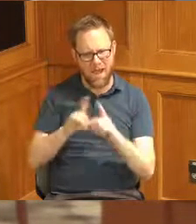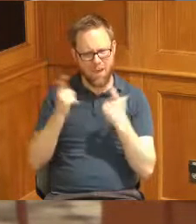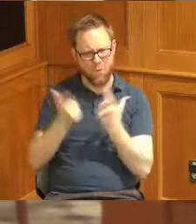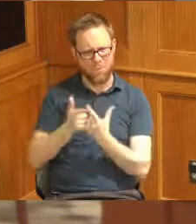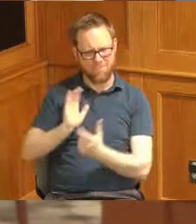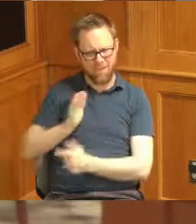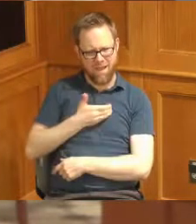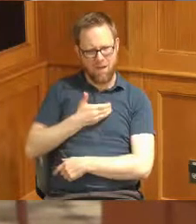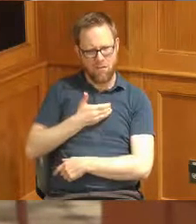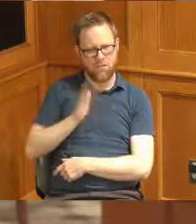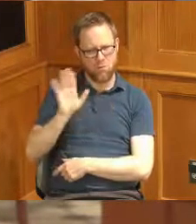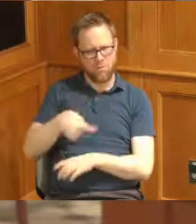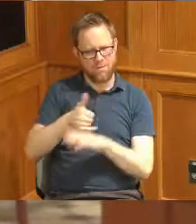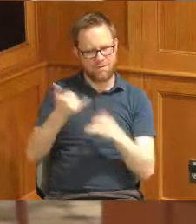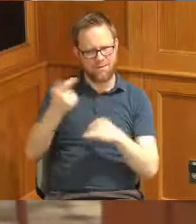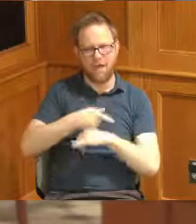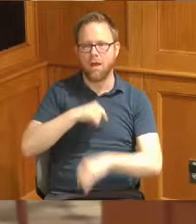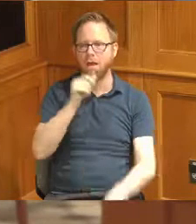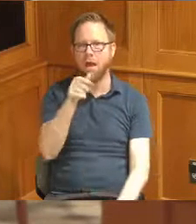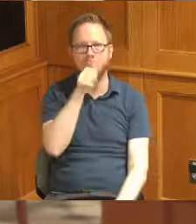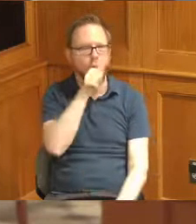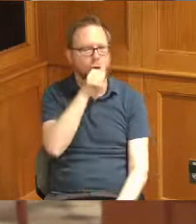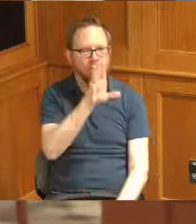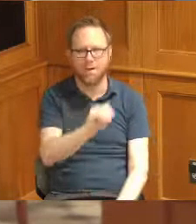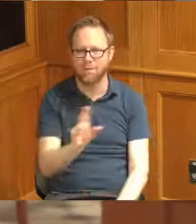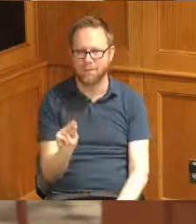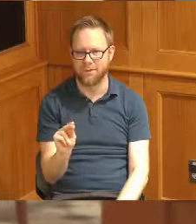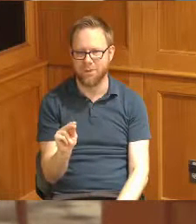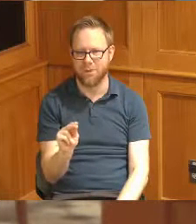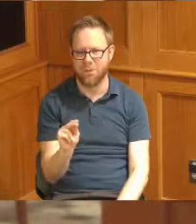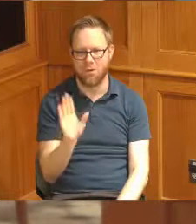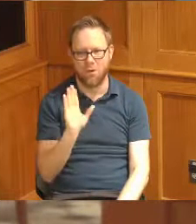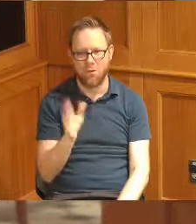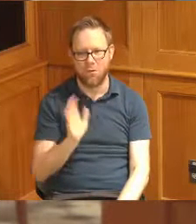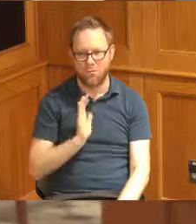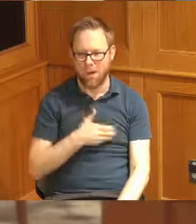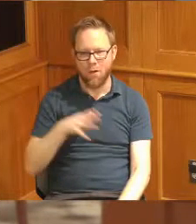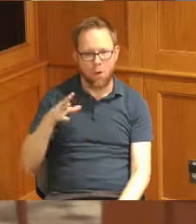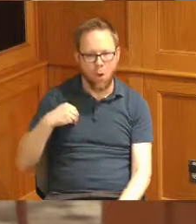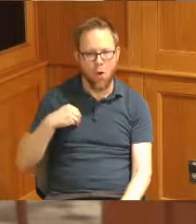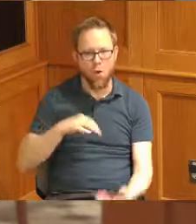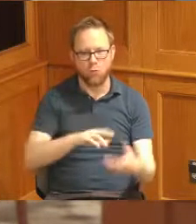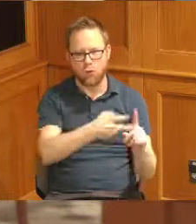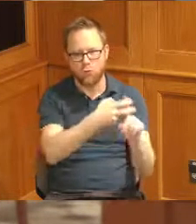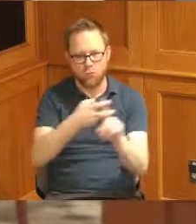not going to be a private company we're gonna have a ranger after that I'm gonna submit boy next week